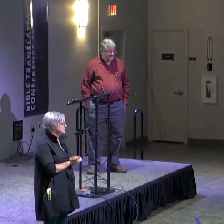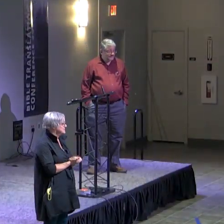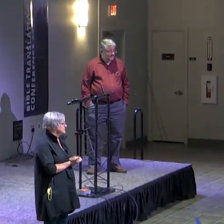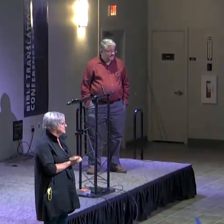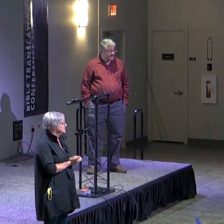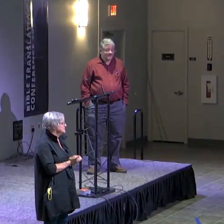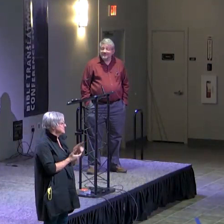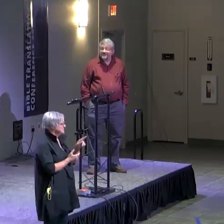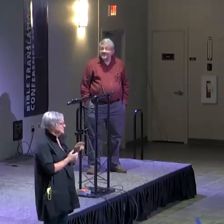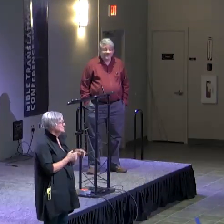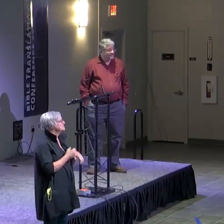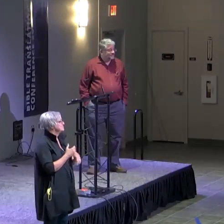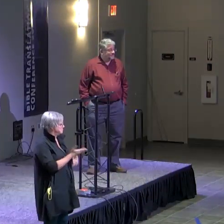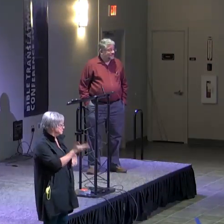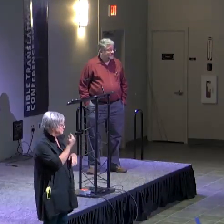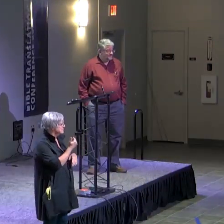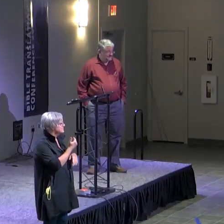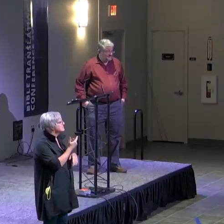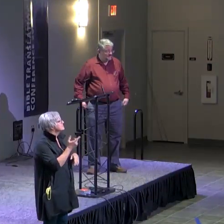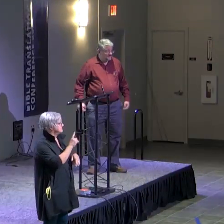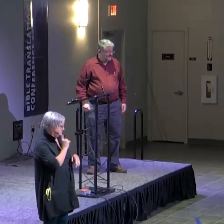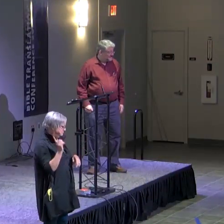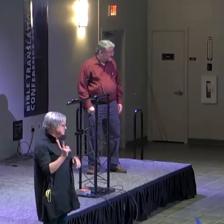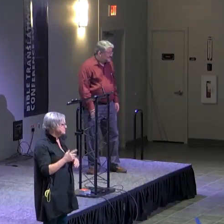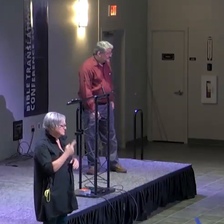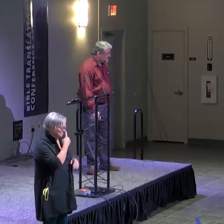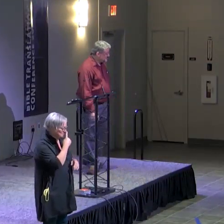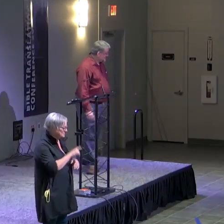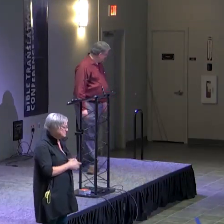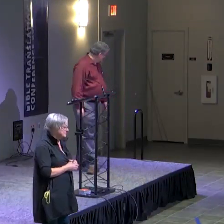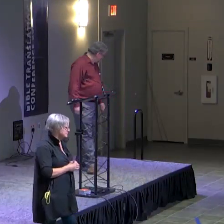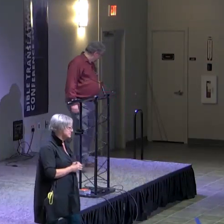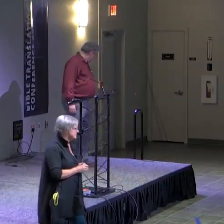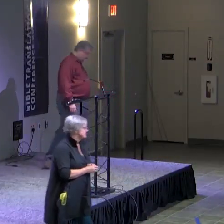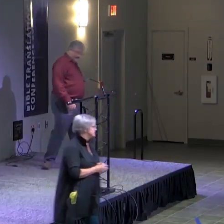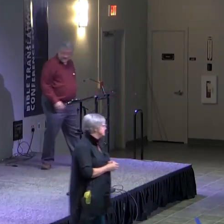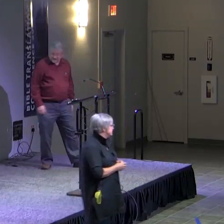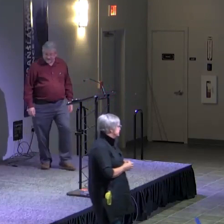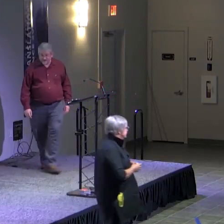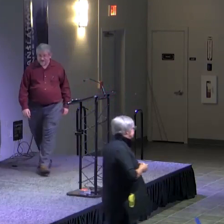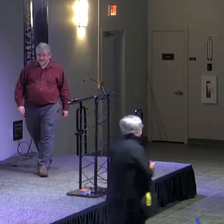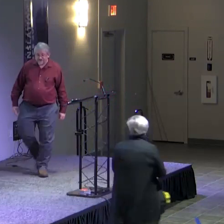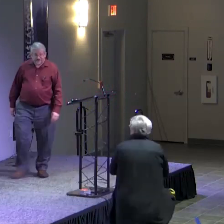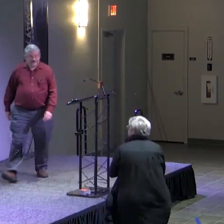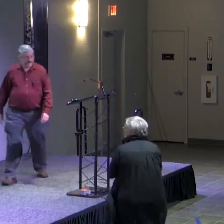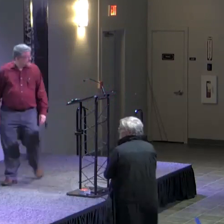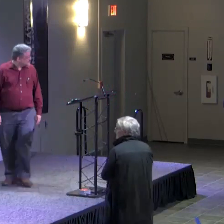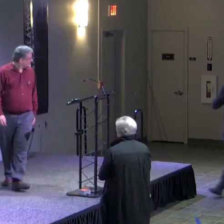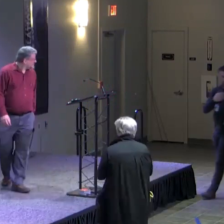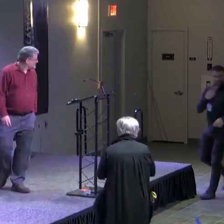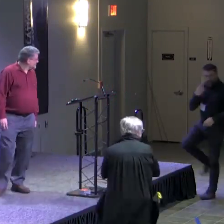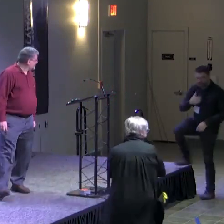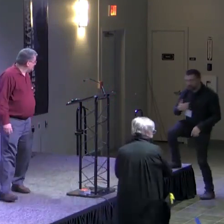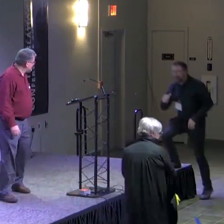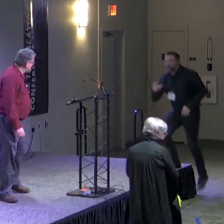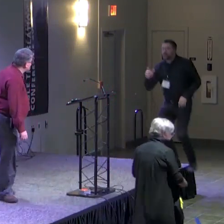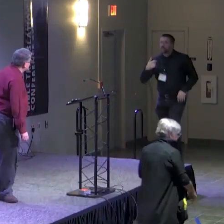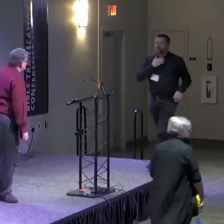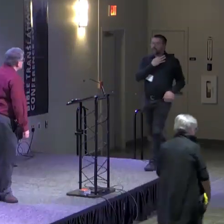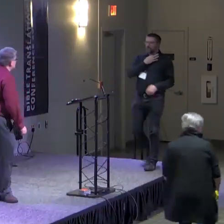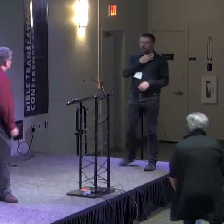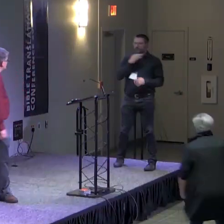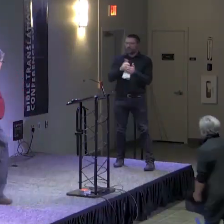Yes, did you want to come up here?